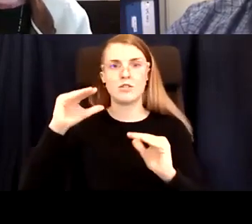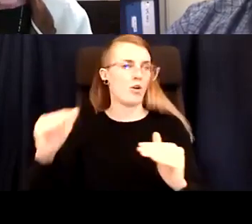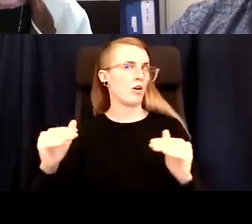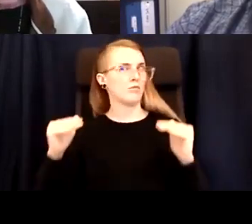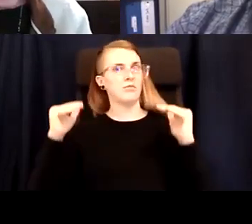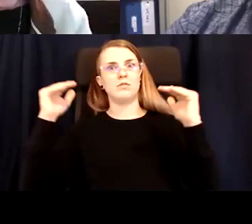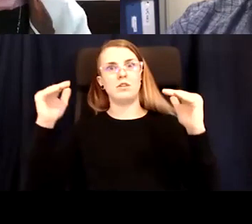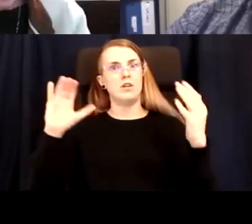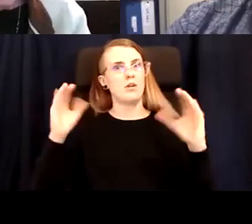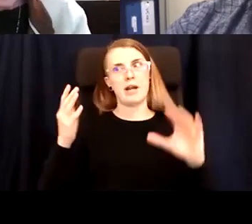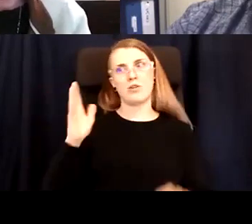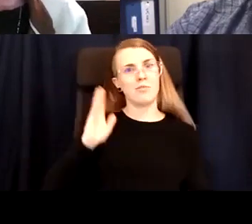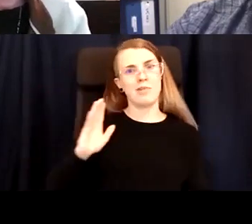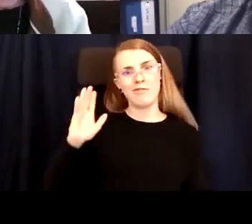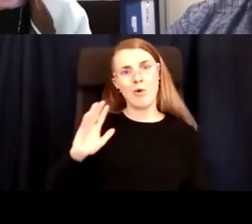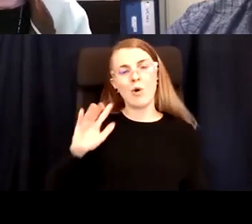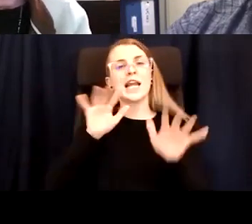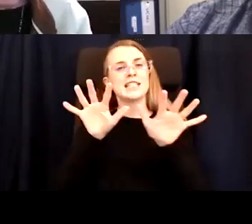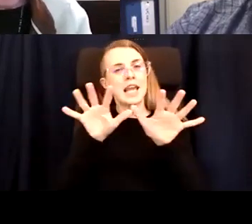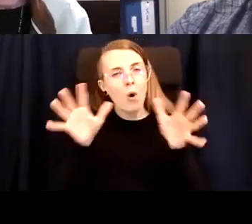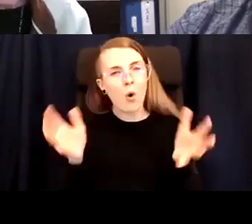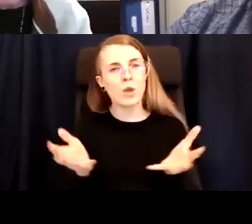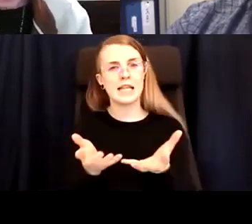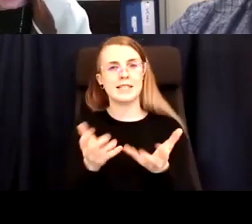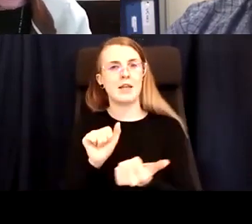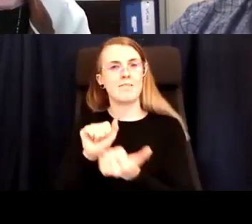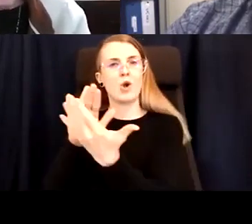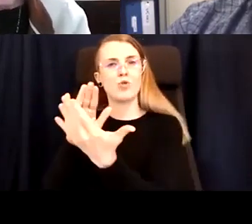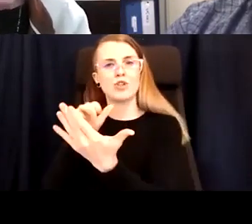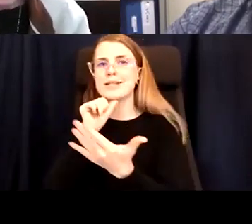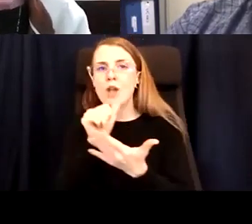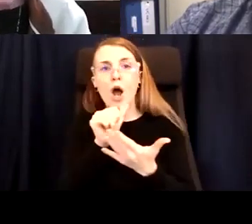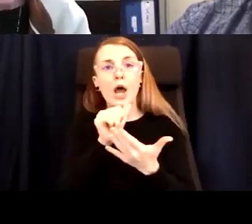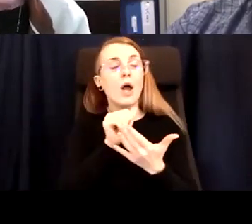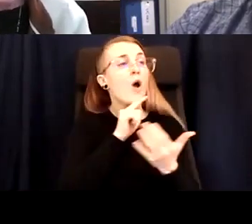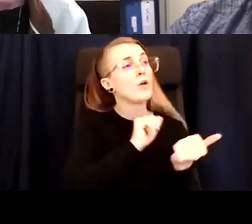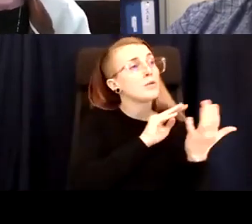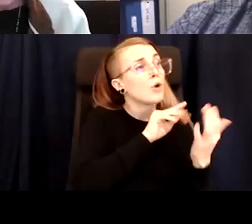And it's a holistic approach now, and it's not as fragmented as it has been in the past,